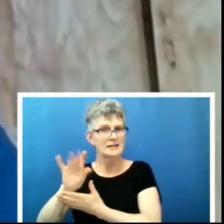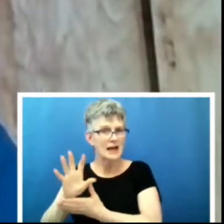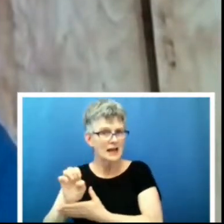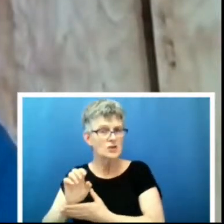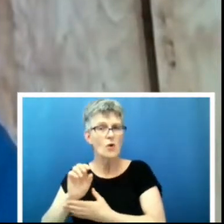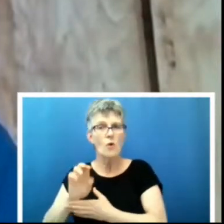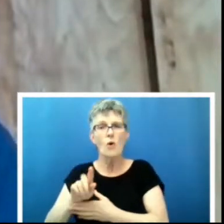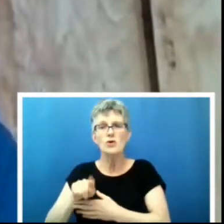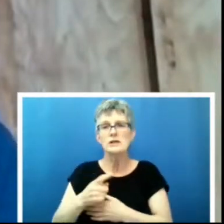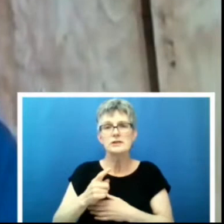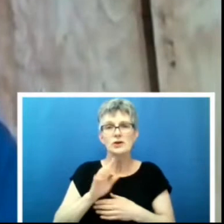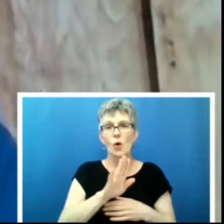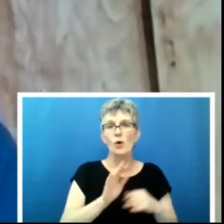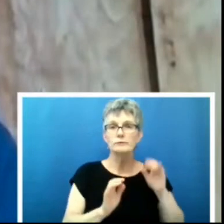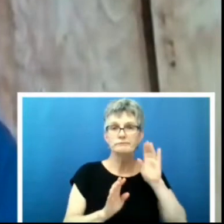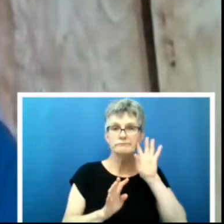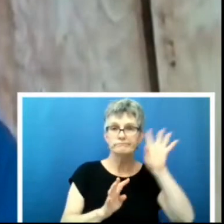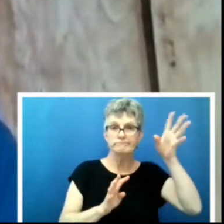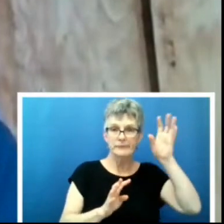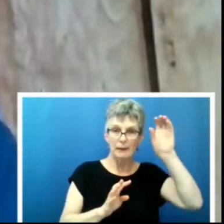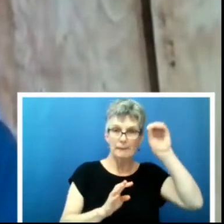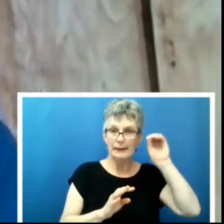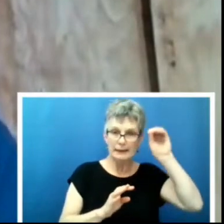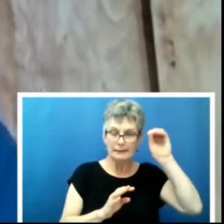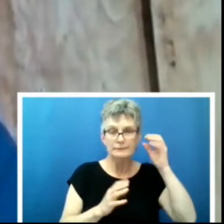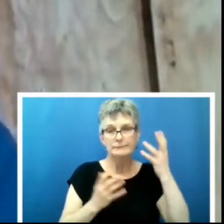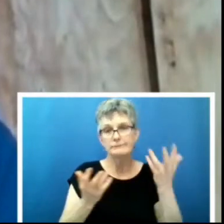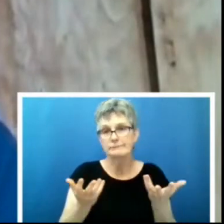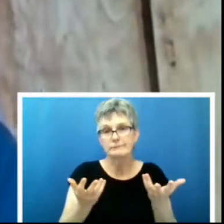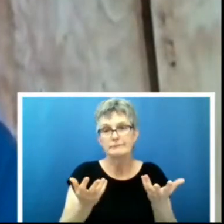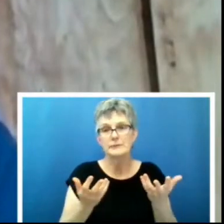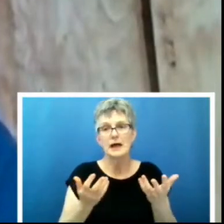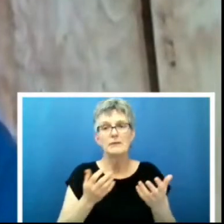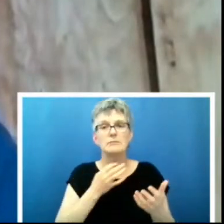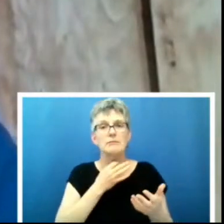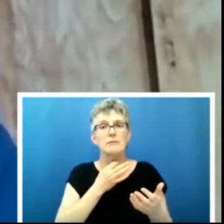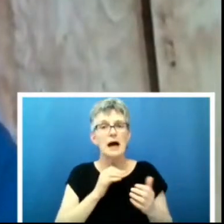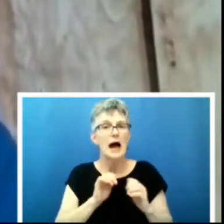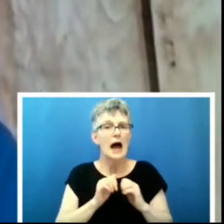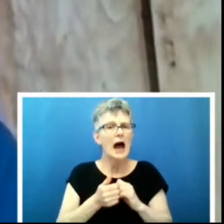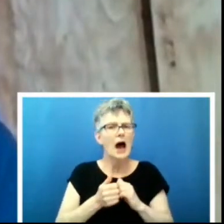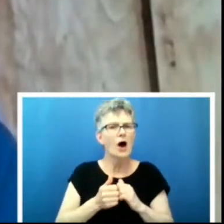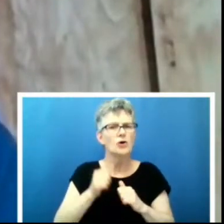And how do you kind of balance that question for let's say, scientific validation,